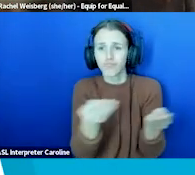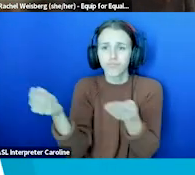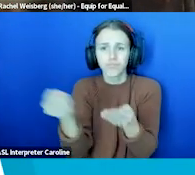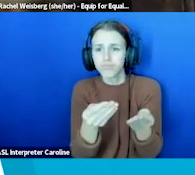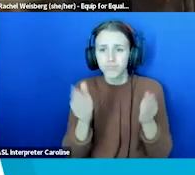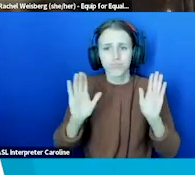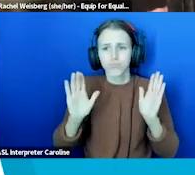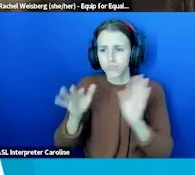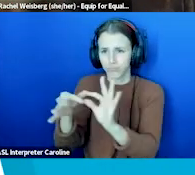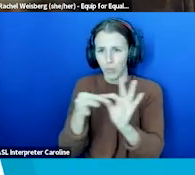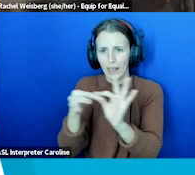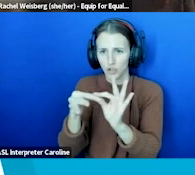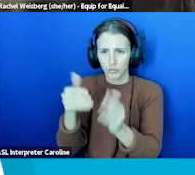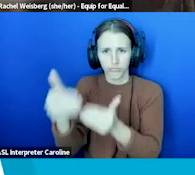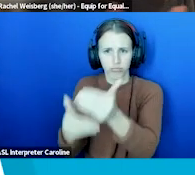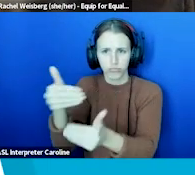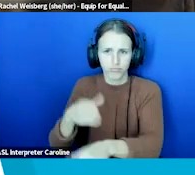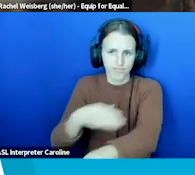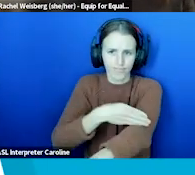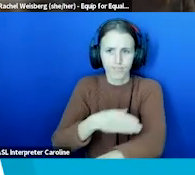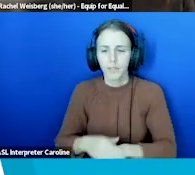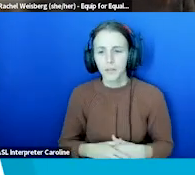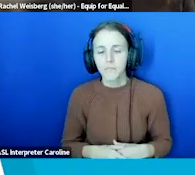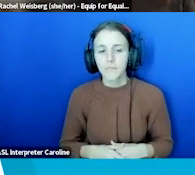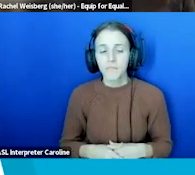A CLIENT AND CUSTOMERS. WE CAN